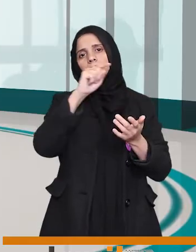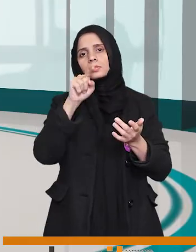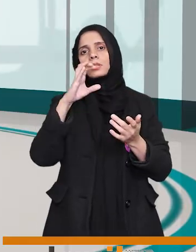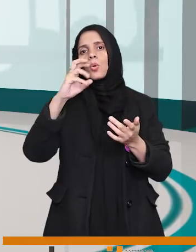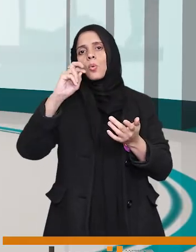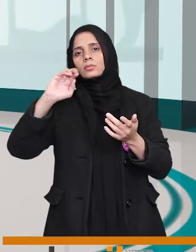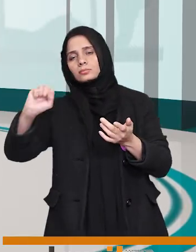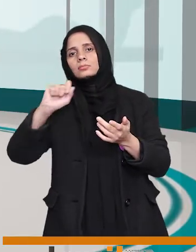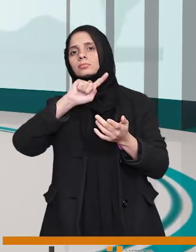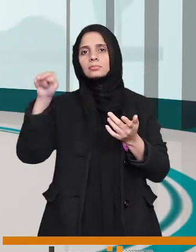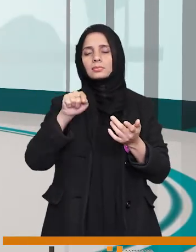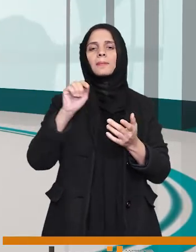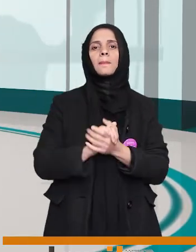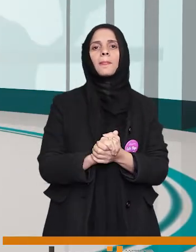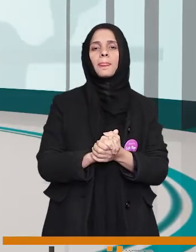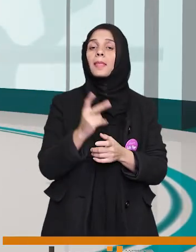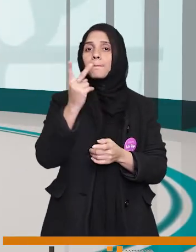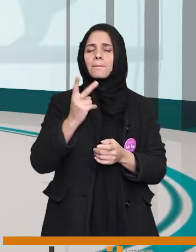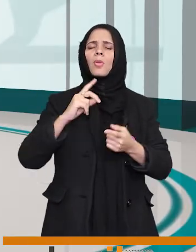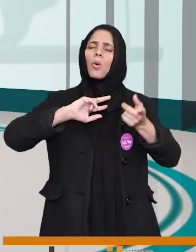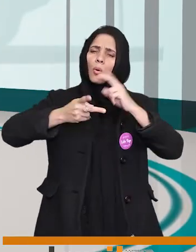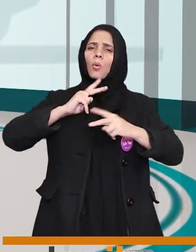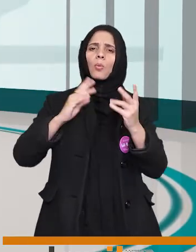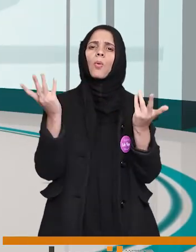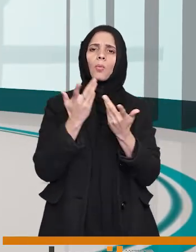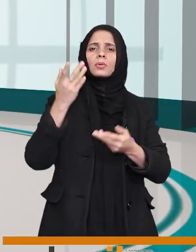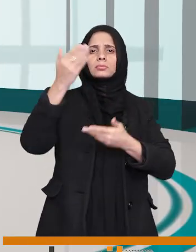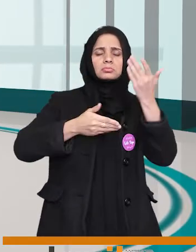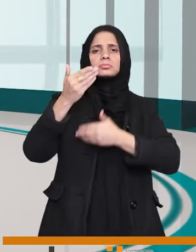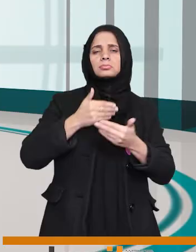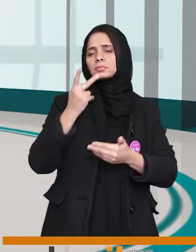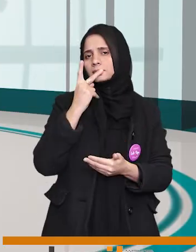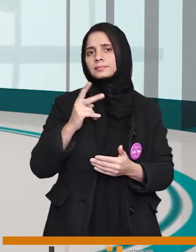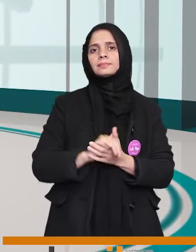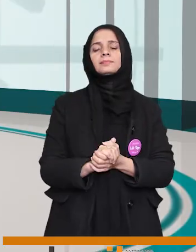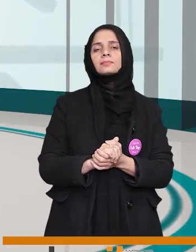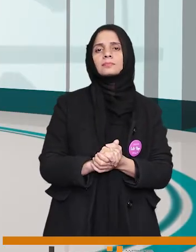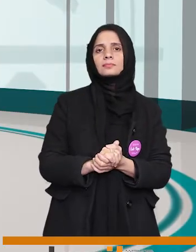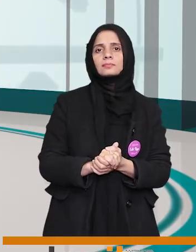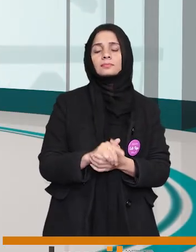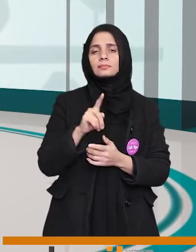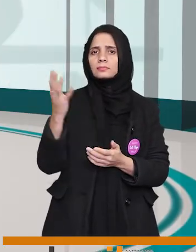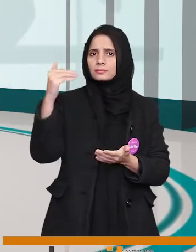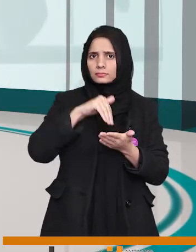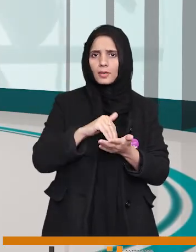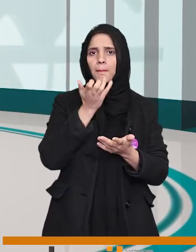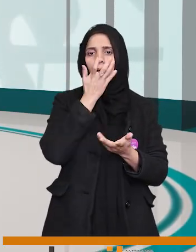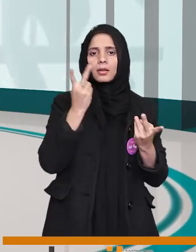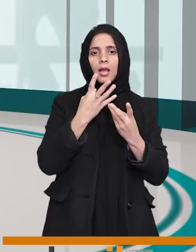and a lot of other non-traditional freelance marketplaces that came and flowed away like water.